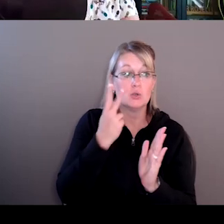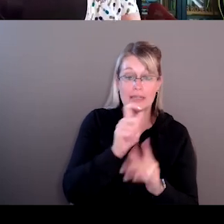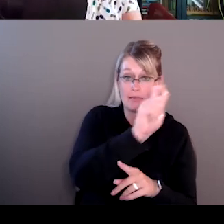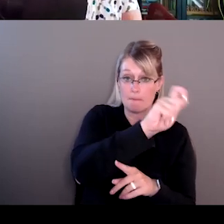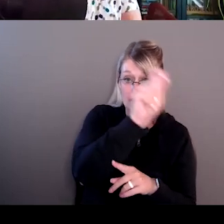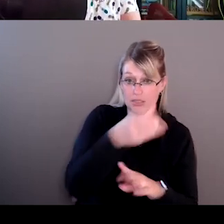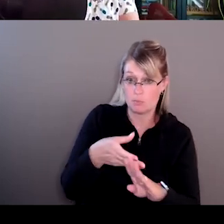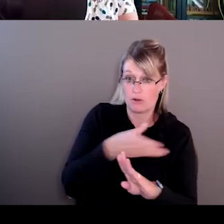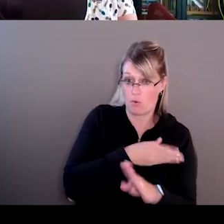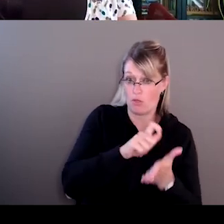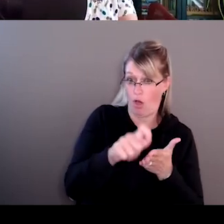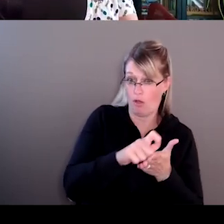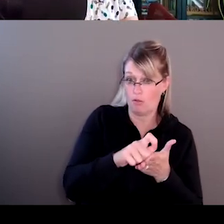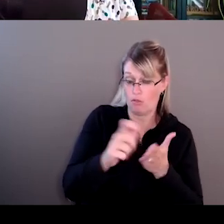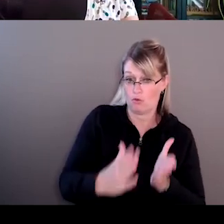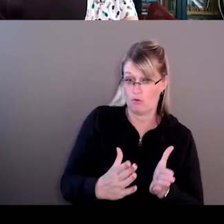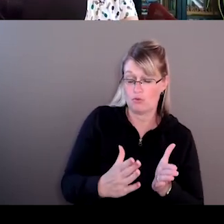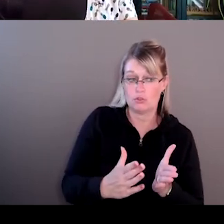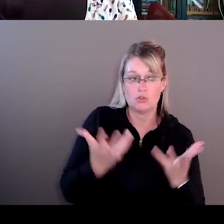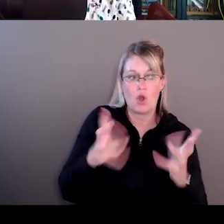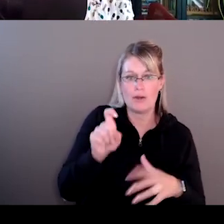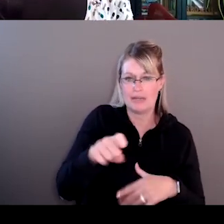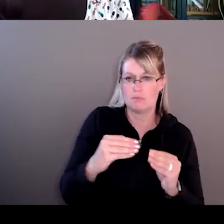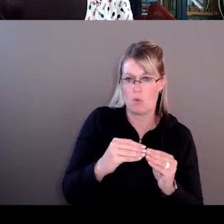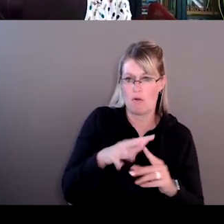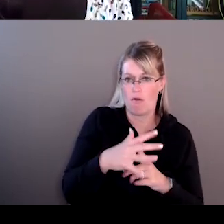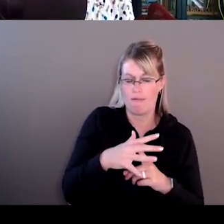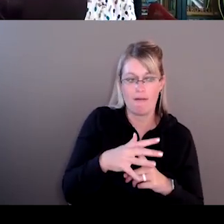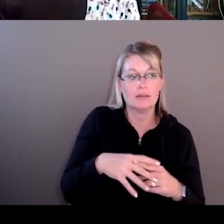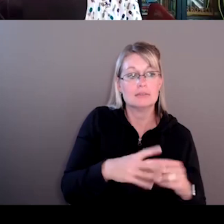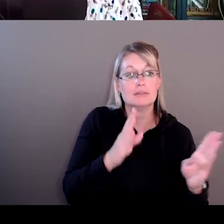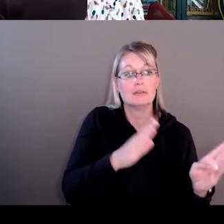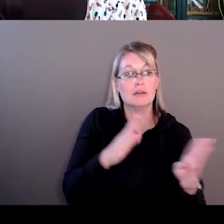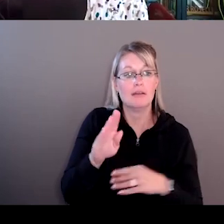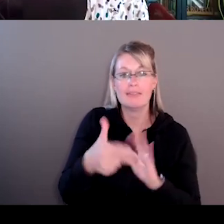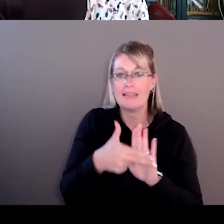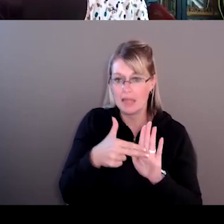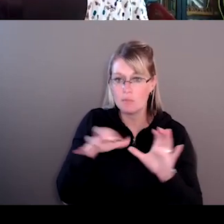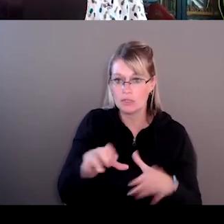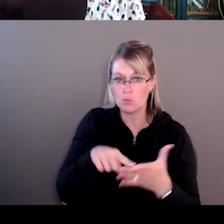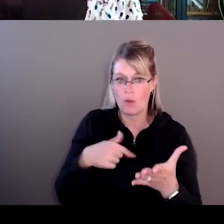row header so it needs more context. The label element does what we want here.